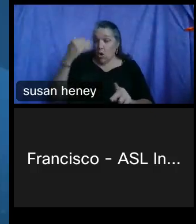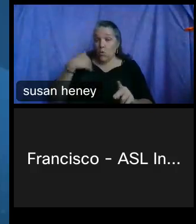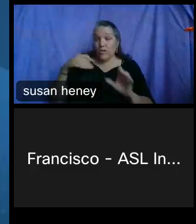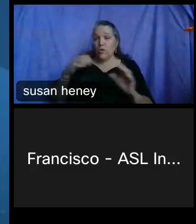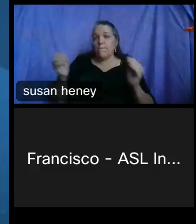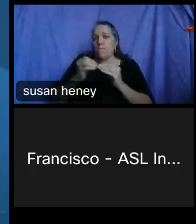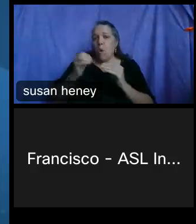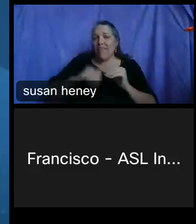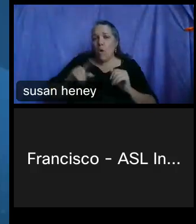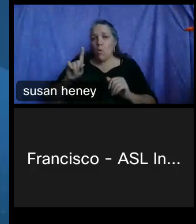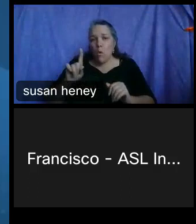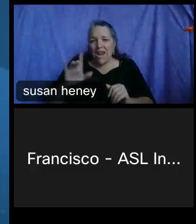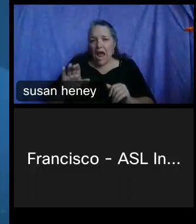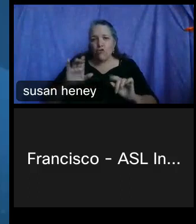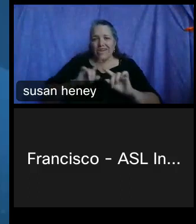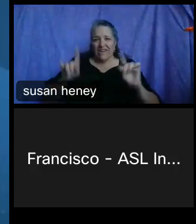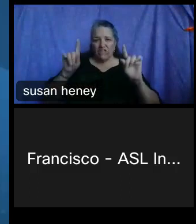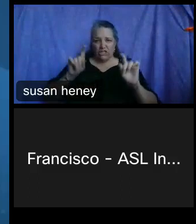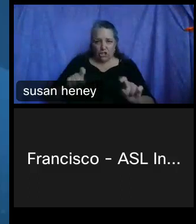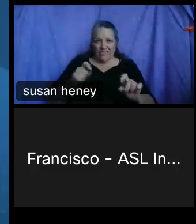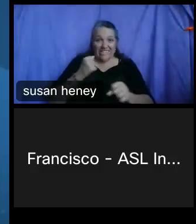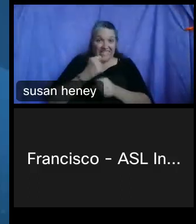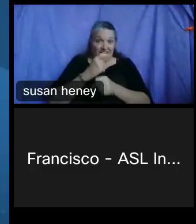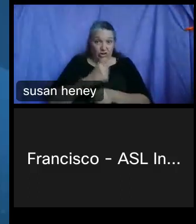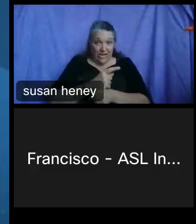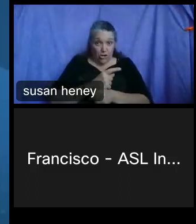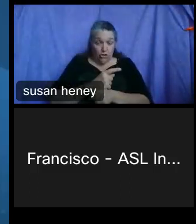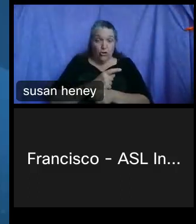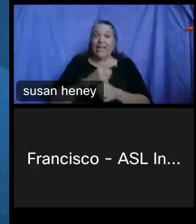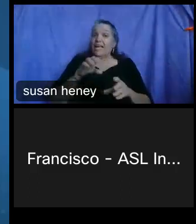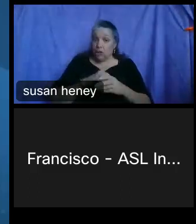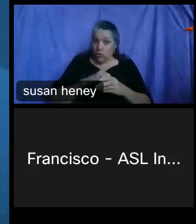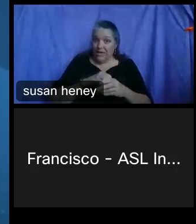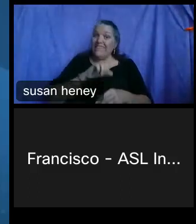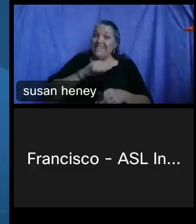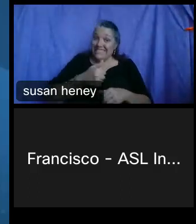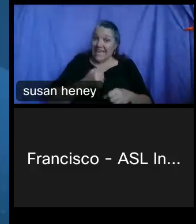the decennial census, which is again every 10 years in the years ending in zero, the ACS,